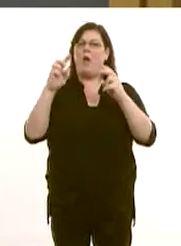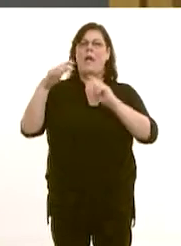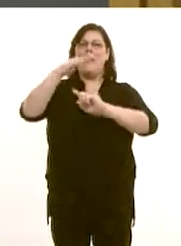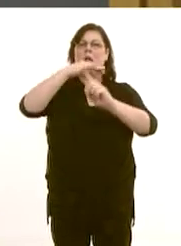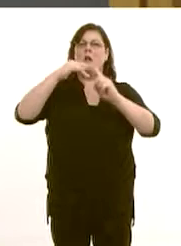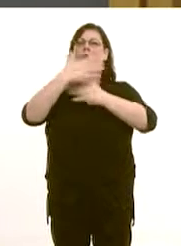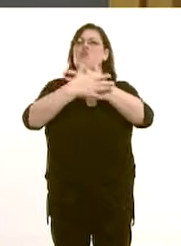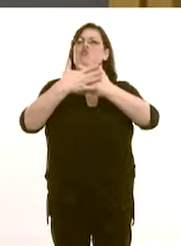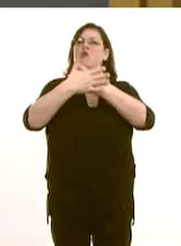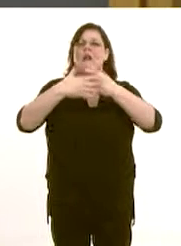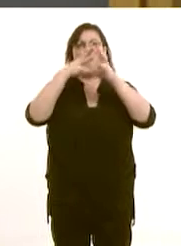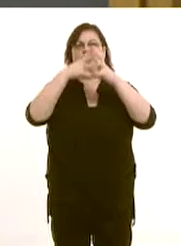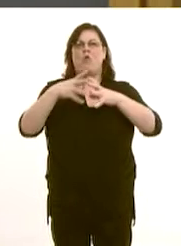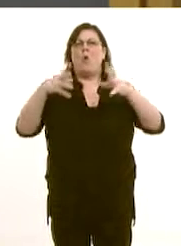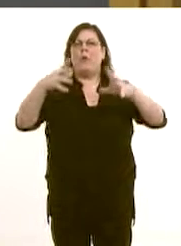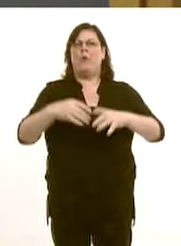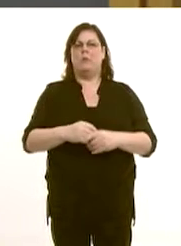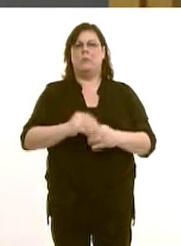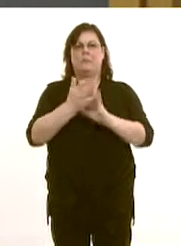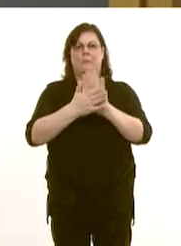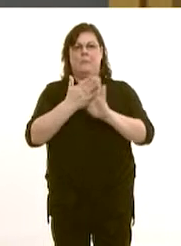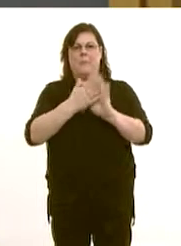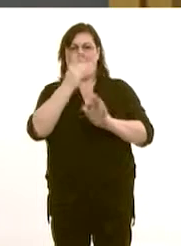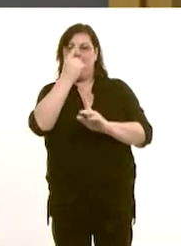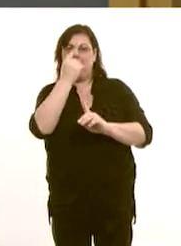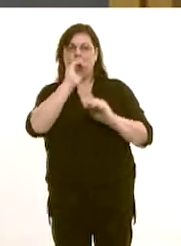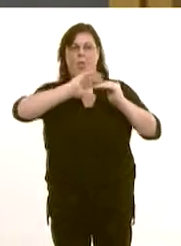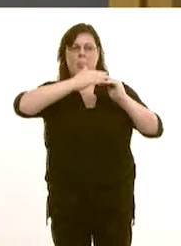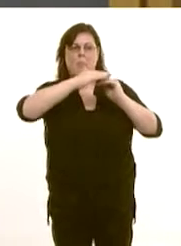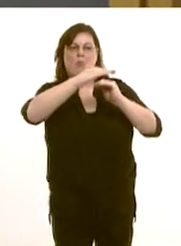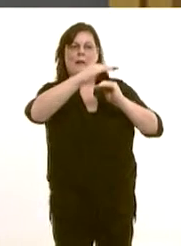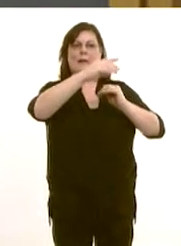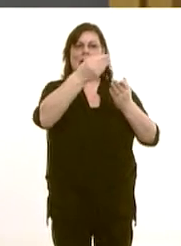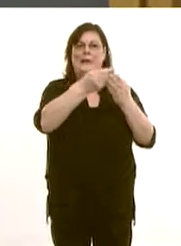In its recent report on the potential of the marine economy in Wales, the Enterprise and